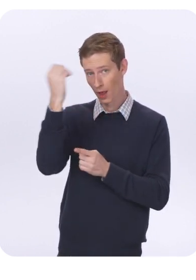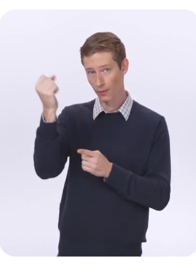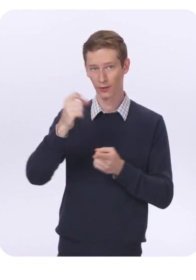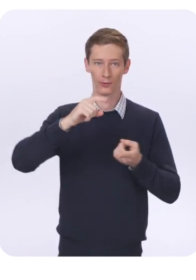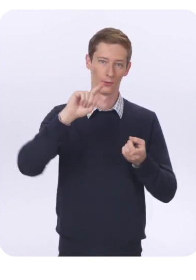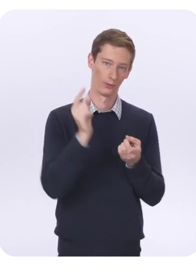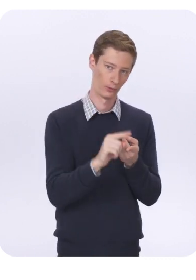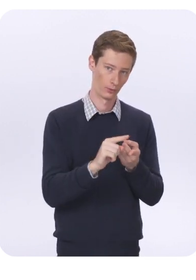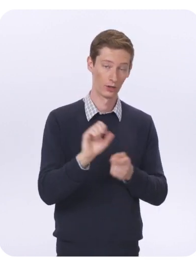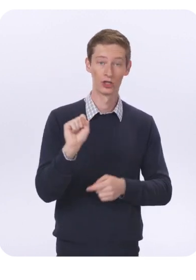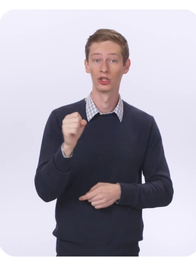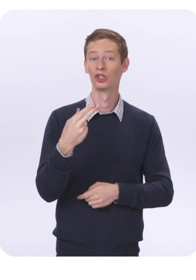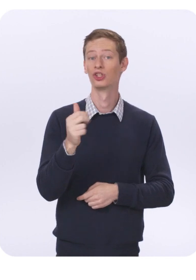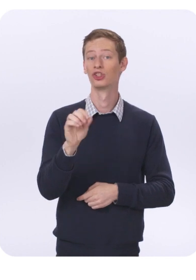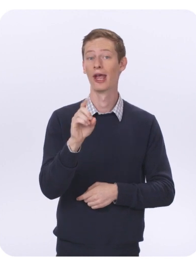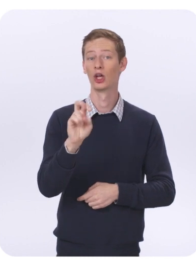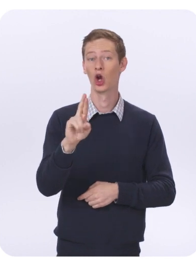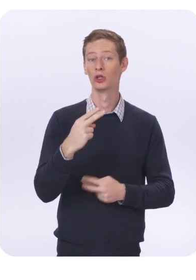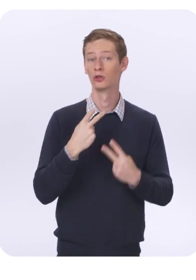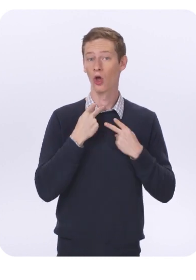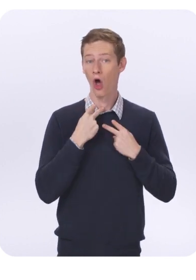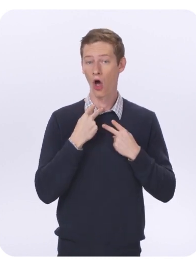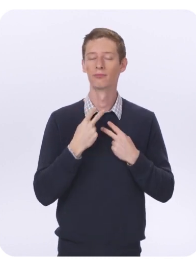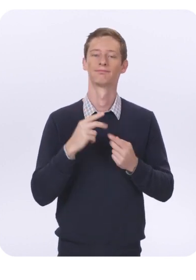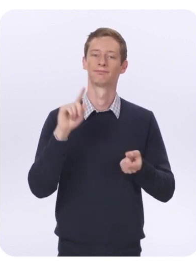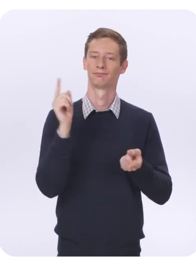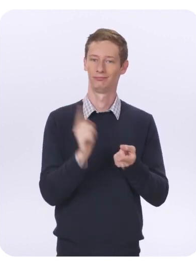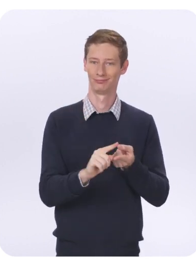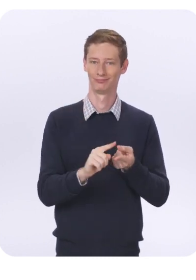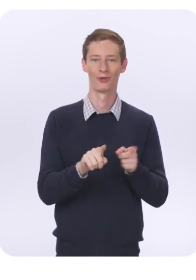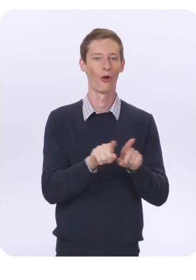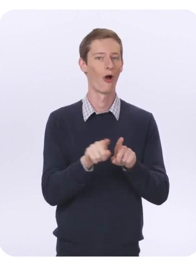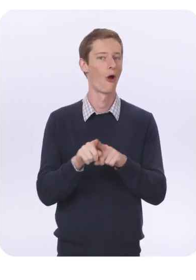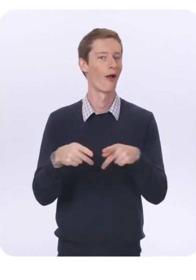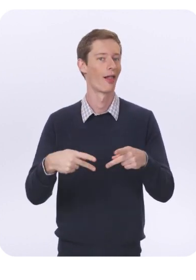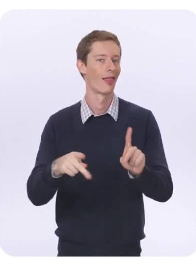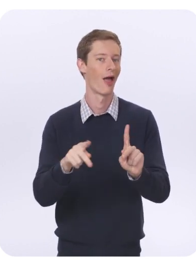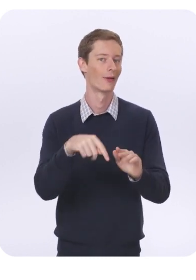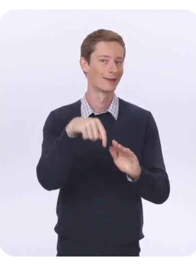We also enabled depth and color results to be executed, separated between each other.